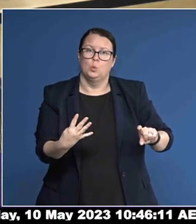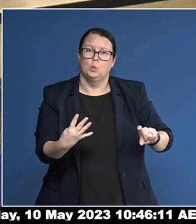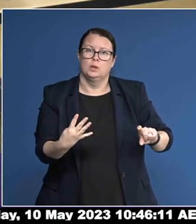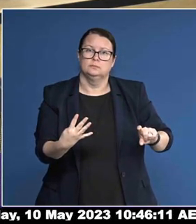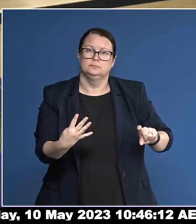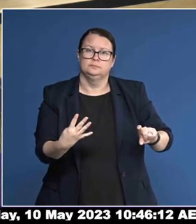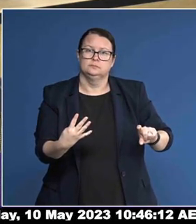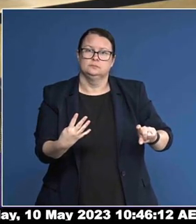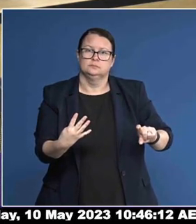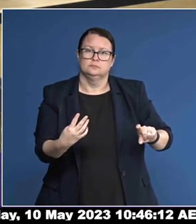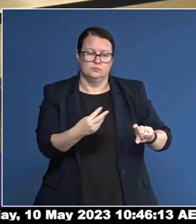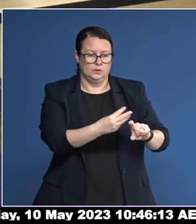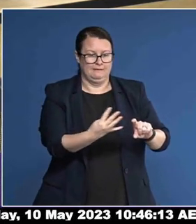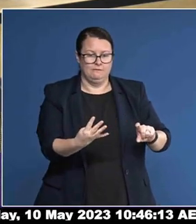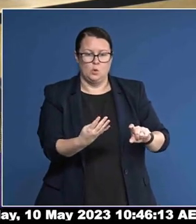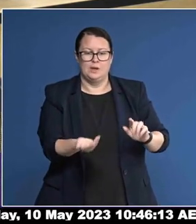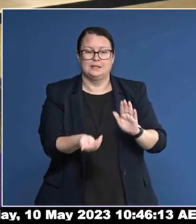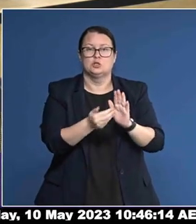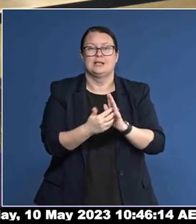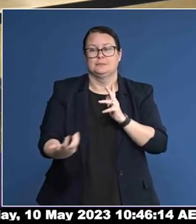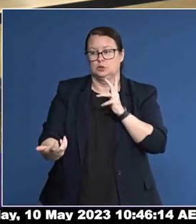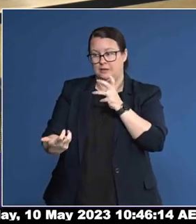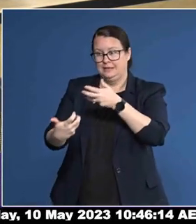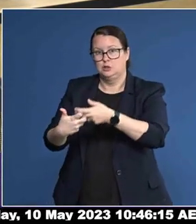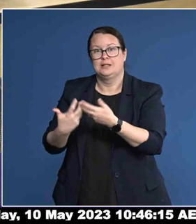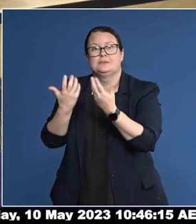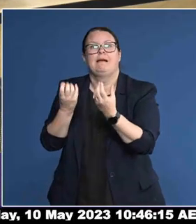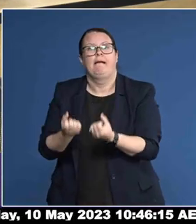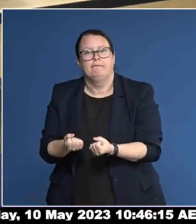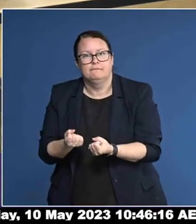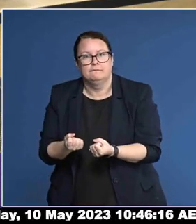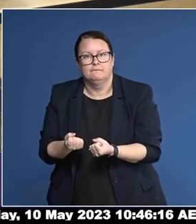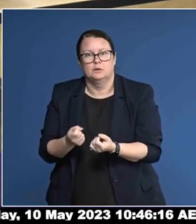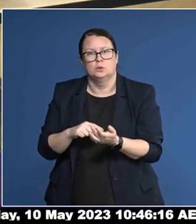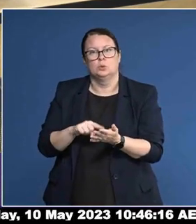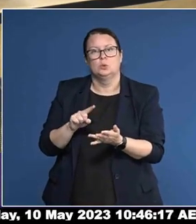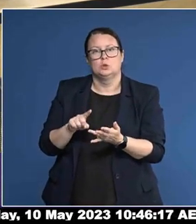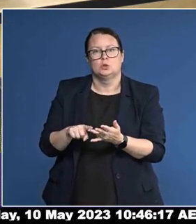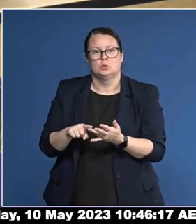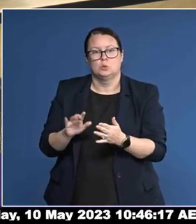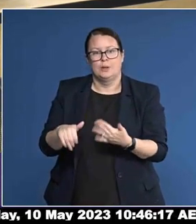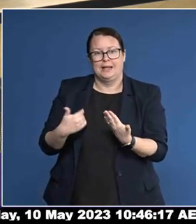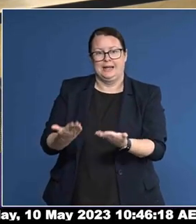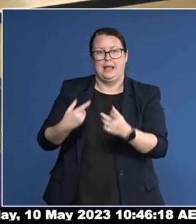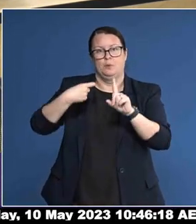'In addition to adjustments being made to enable Kaleb to access and participate in